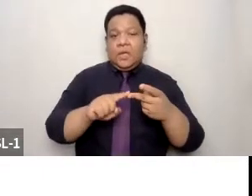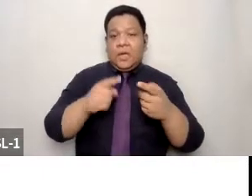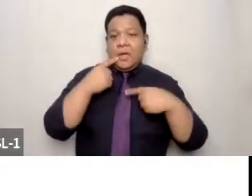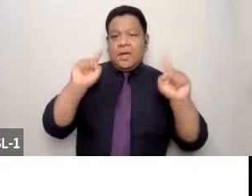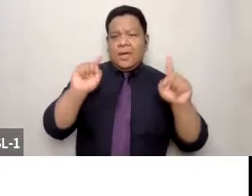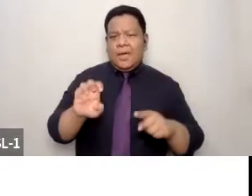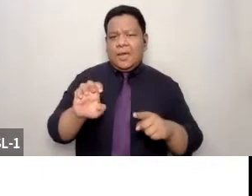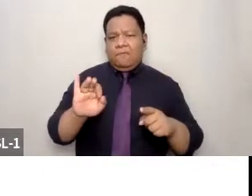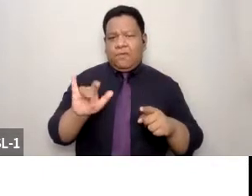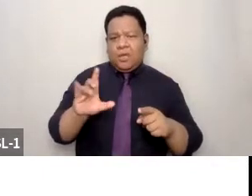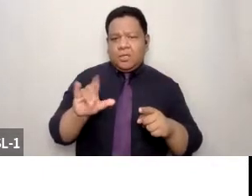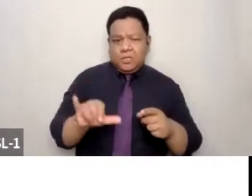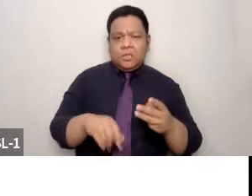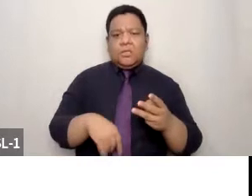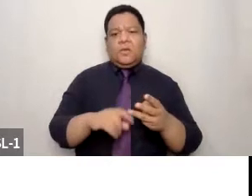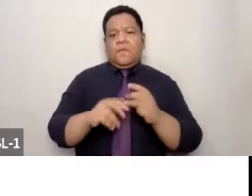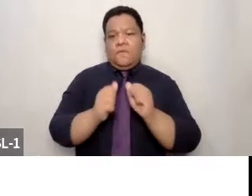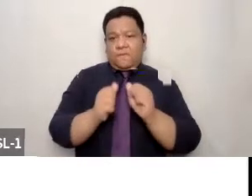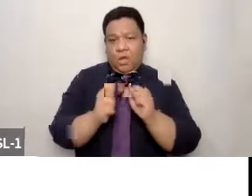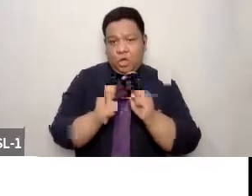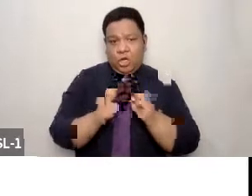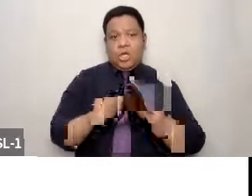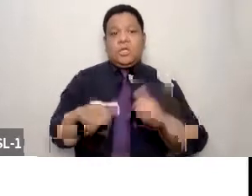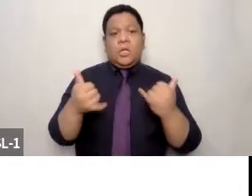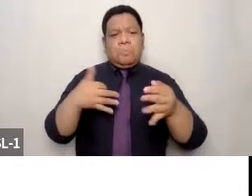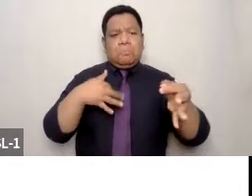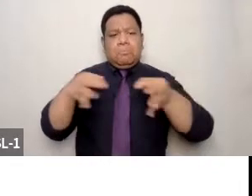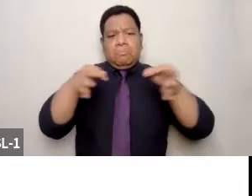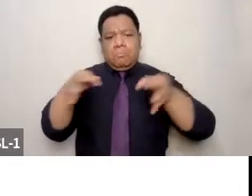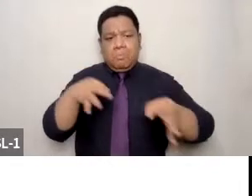Now I will explain these FDA approved vaccines here.